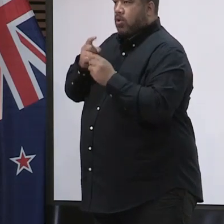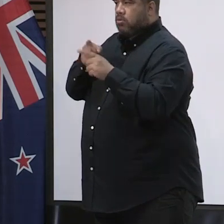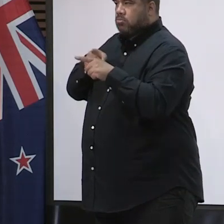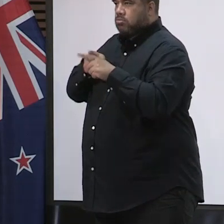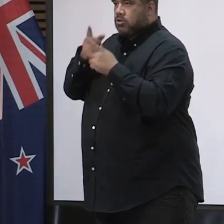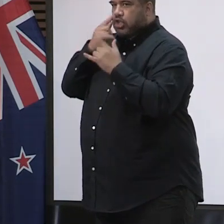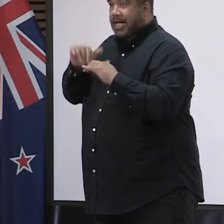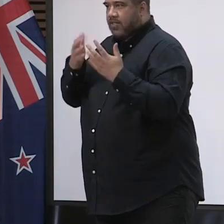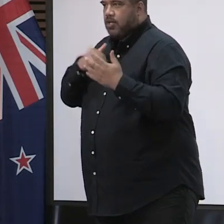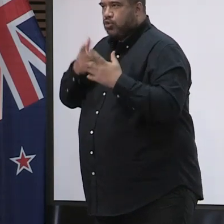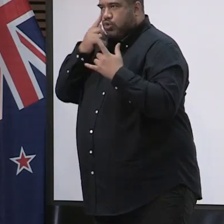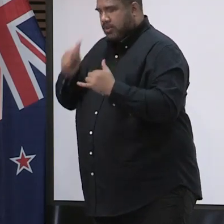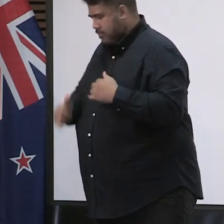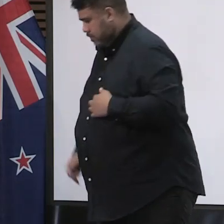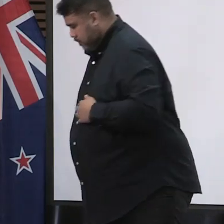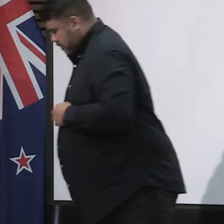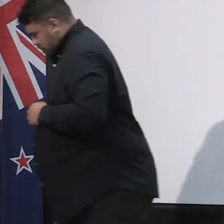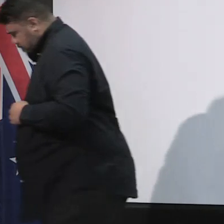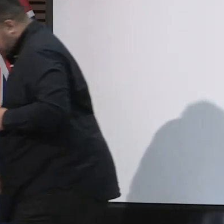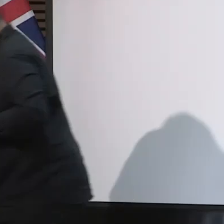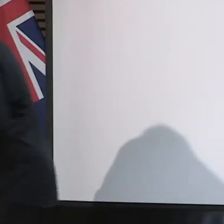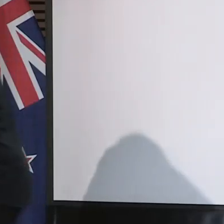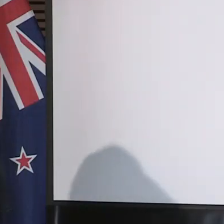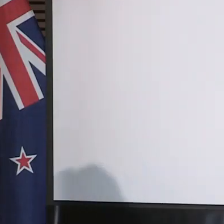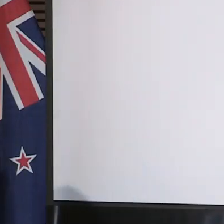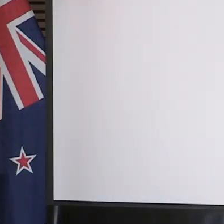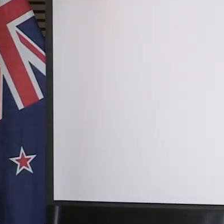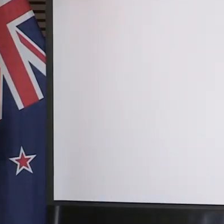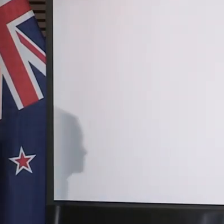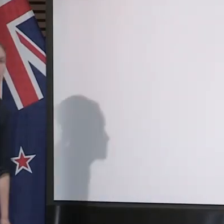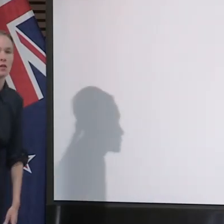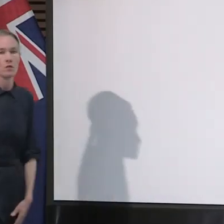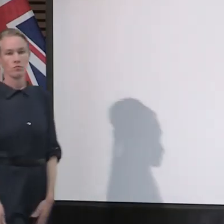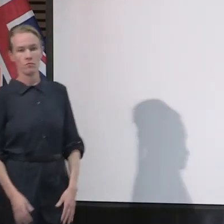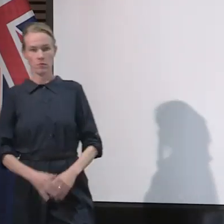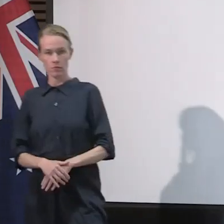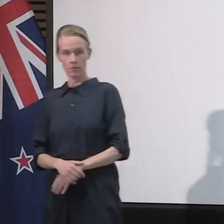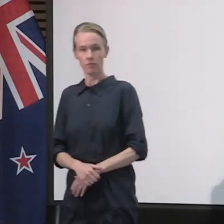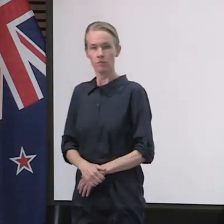this particular app? I have